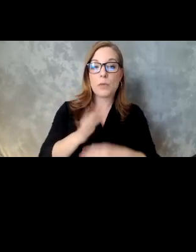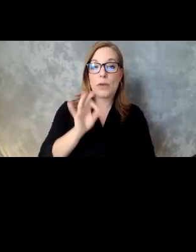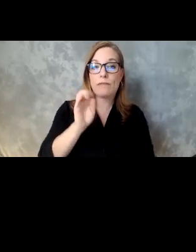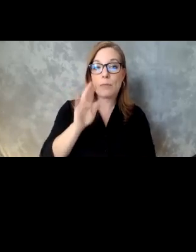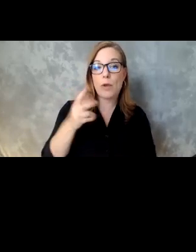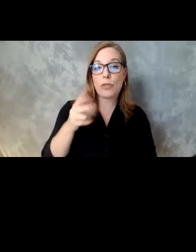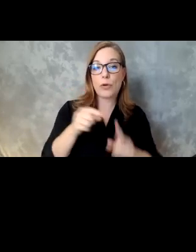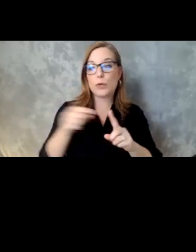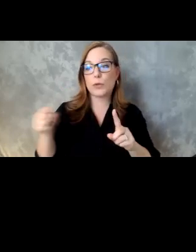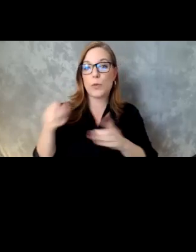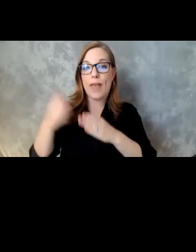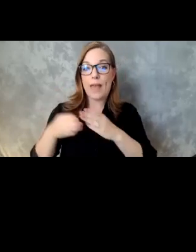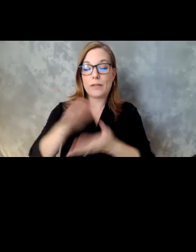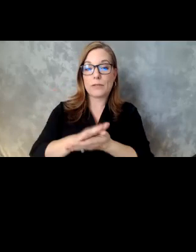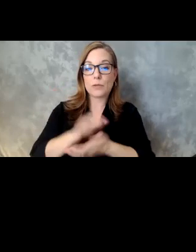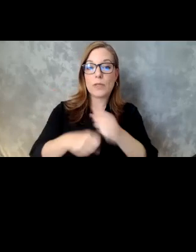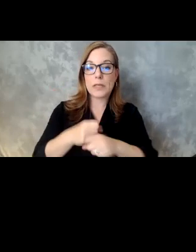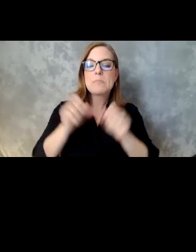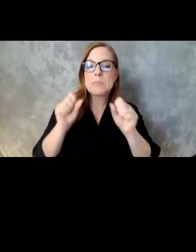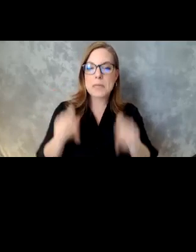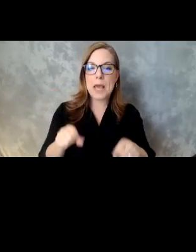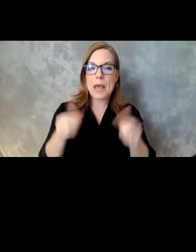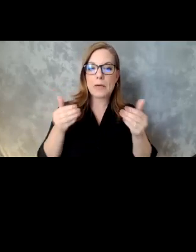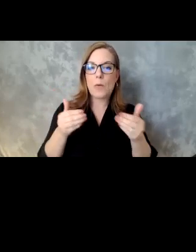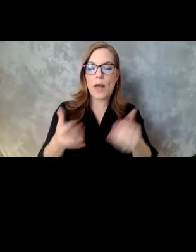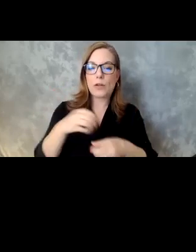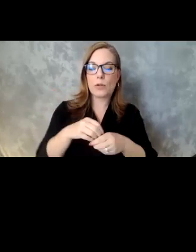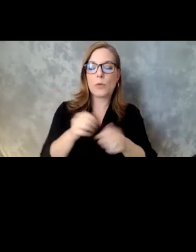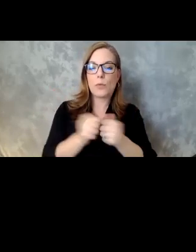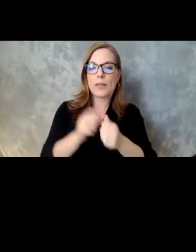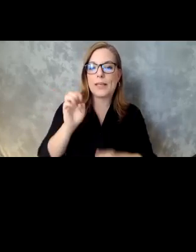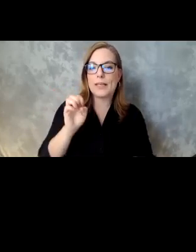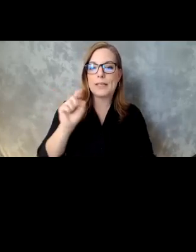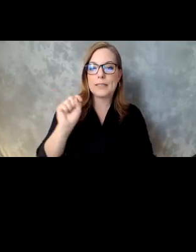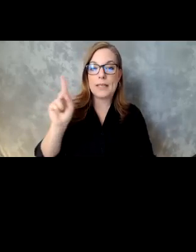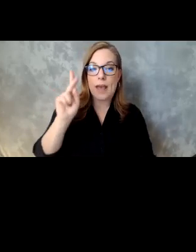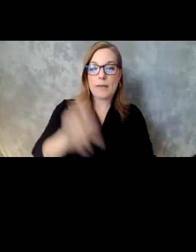of the school year can be included in ETK. Rules for children with birthdays between